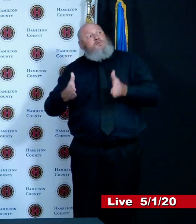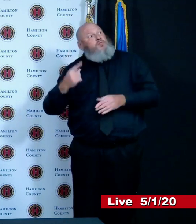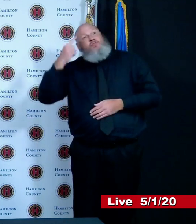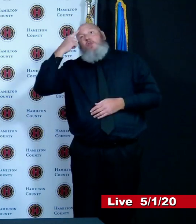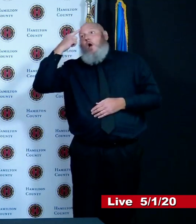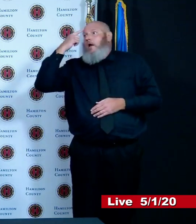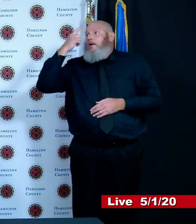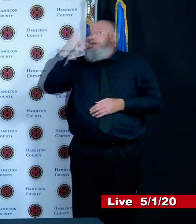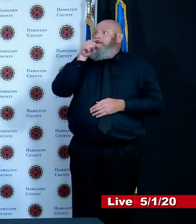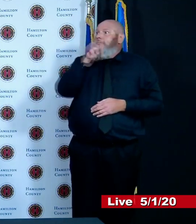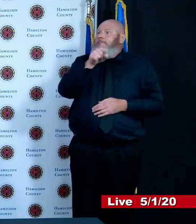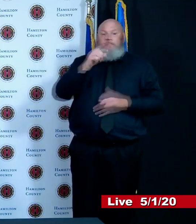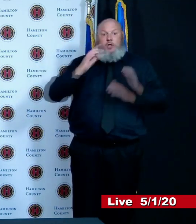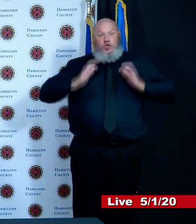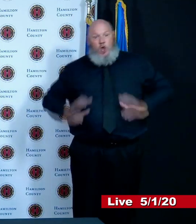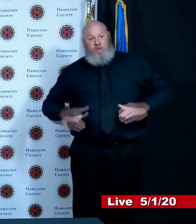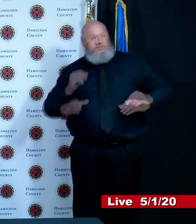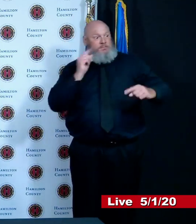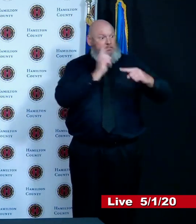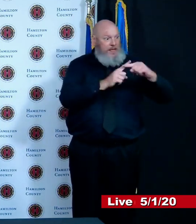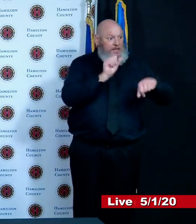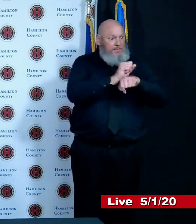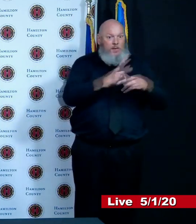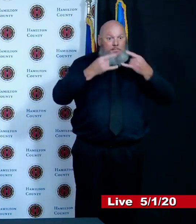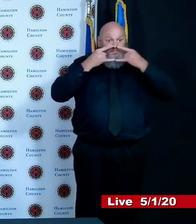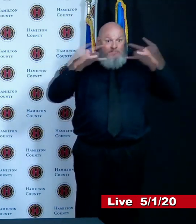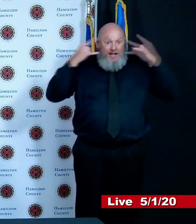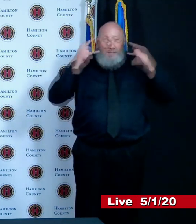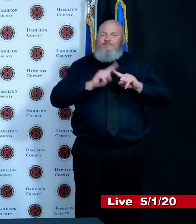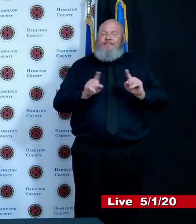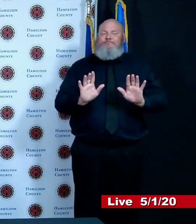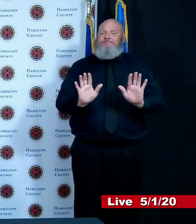I'll take a moment to just remind everyone that face masks particularly